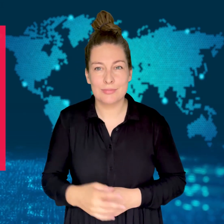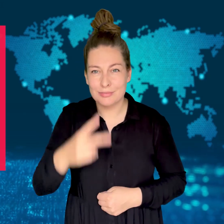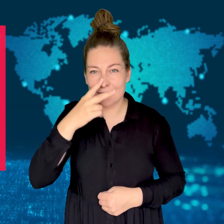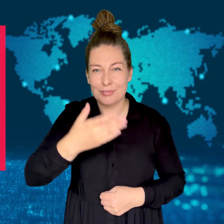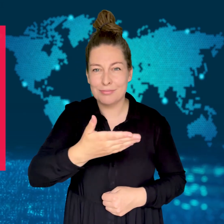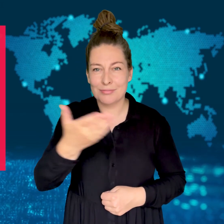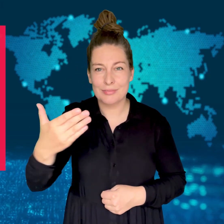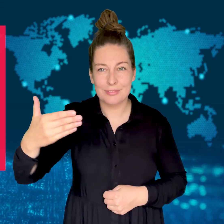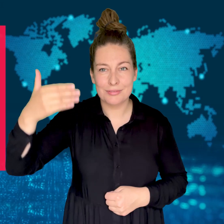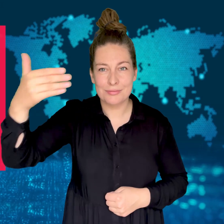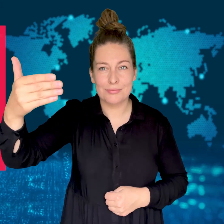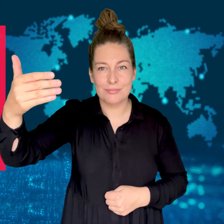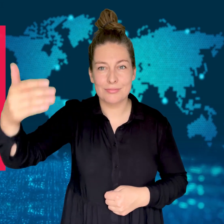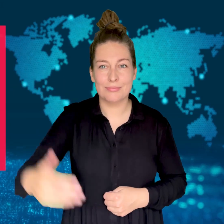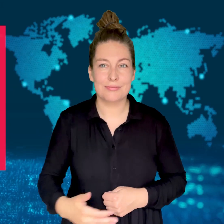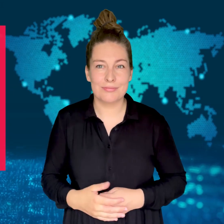See you next time!